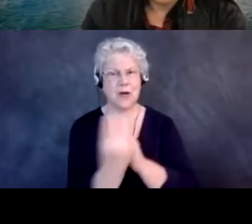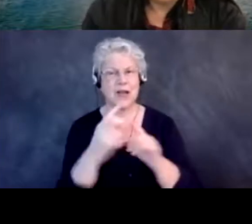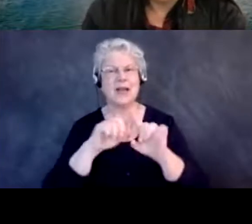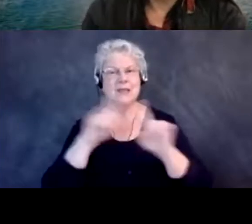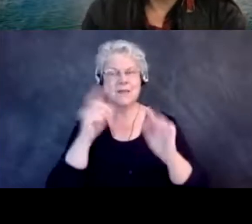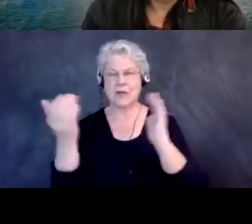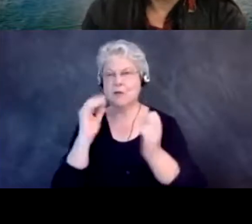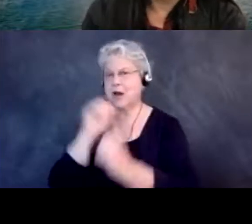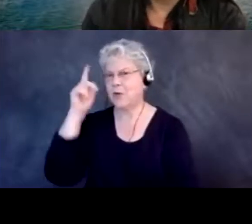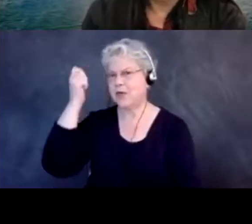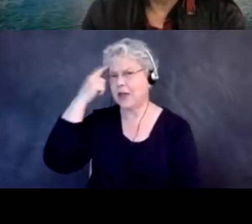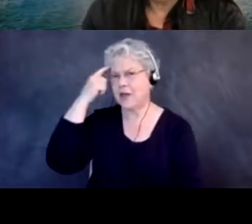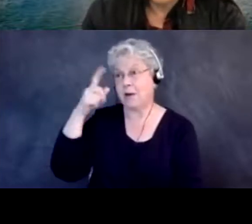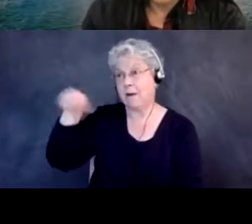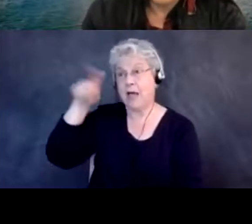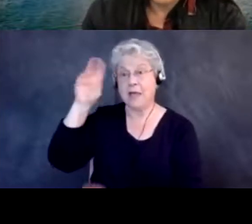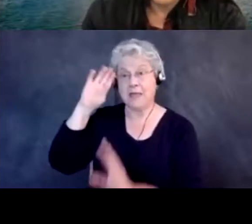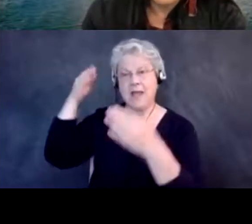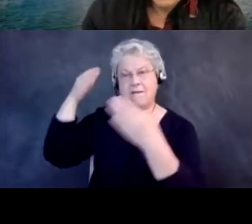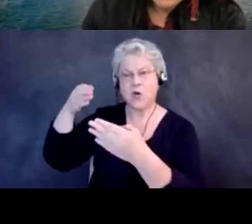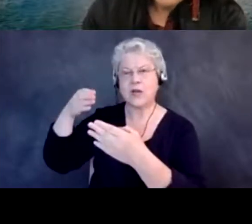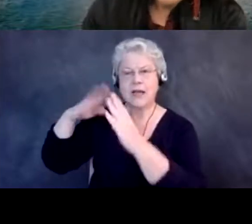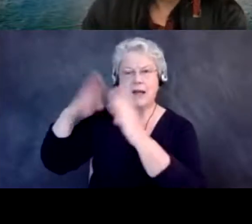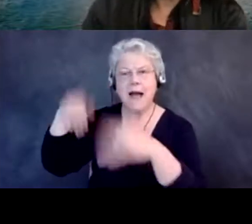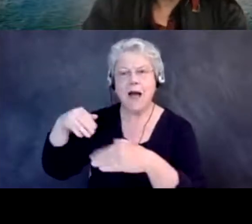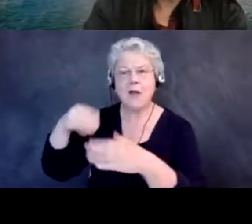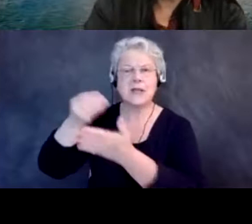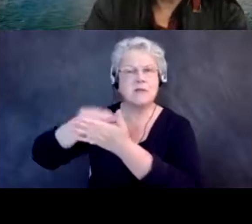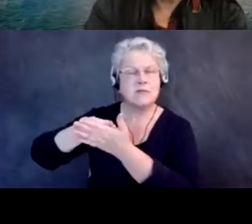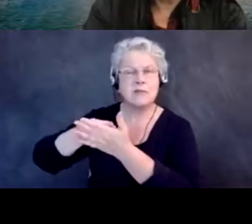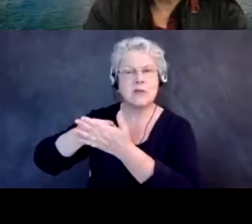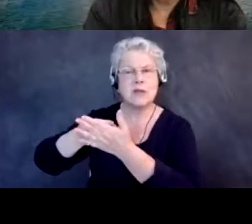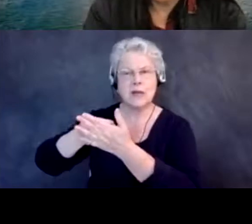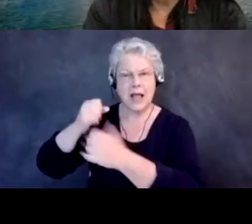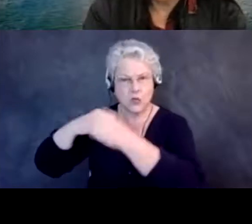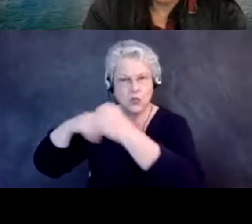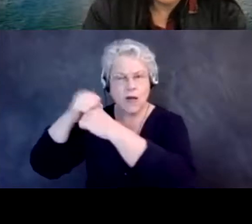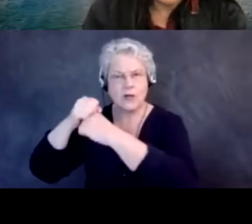focus on capital infrastructure and housing. Okay, we can move onto the next slide.